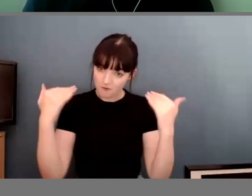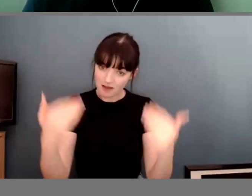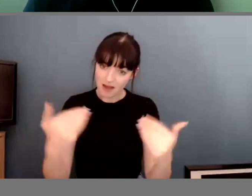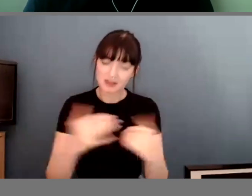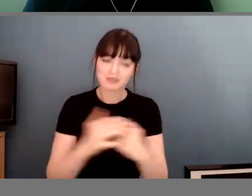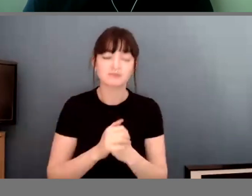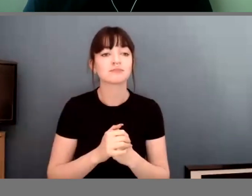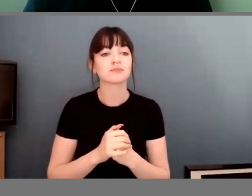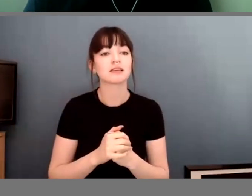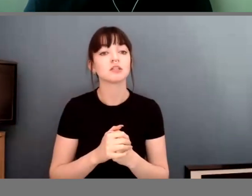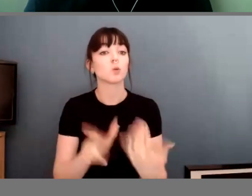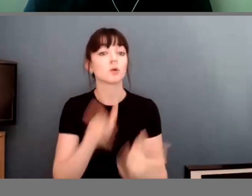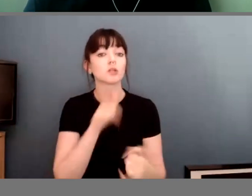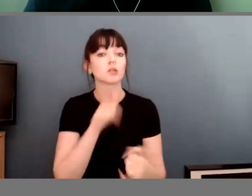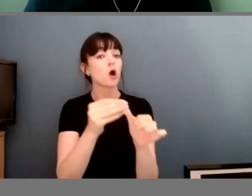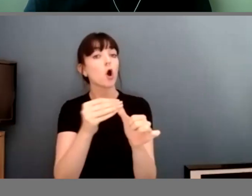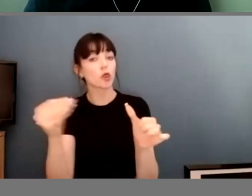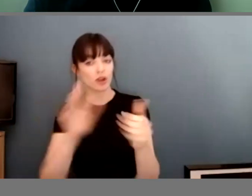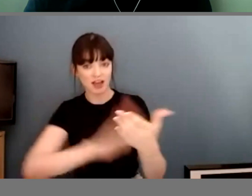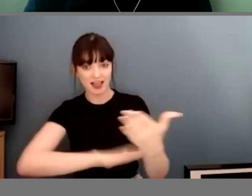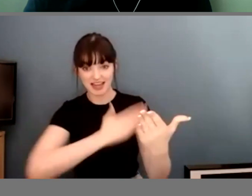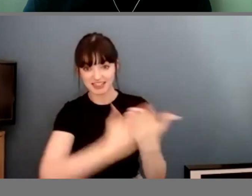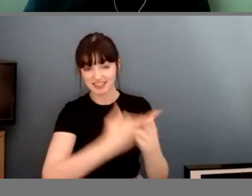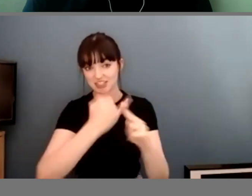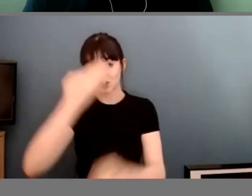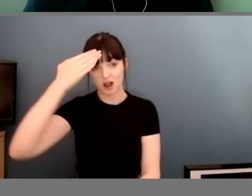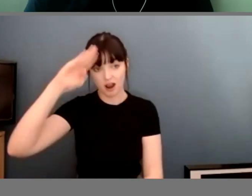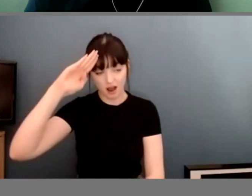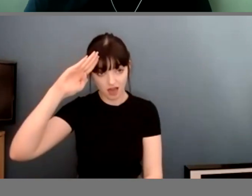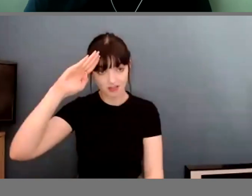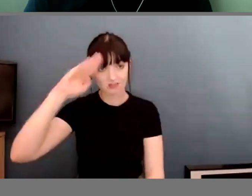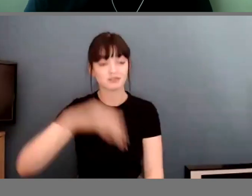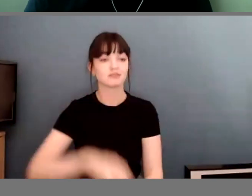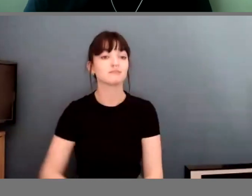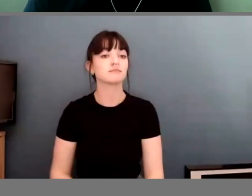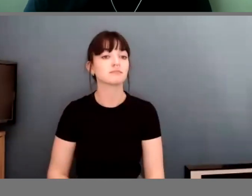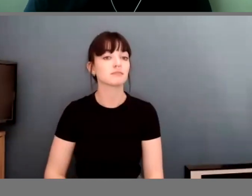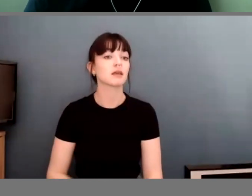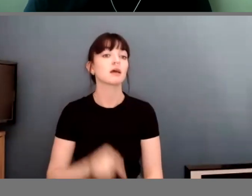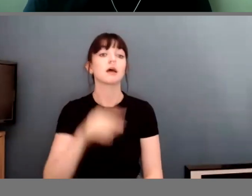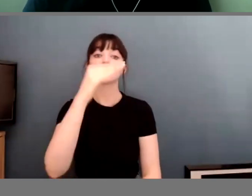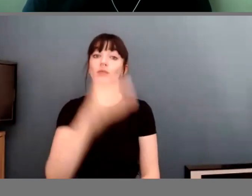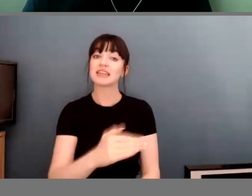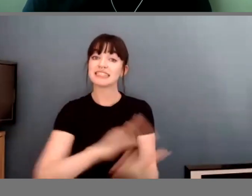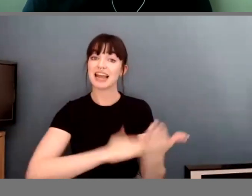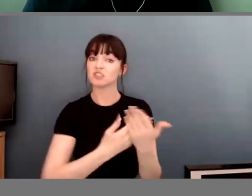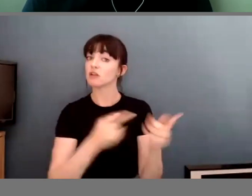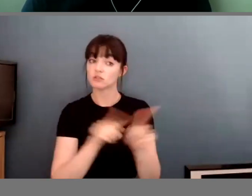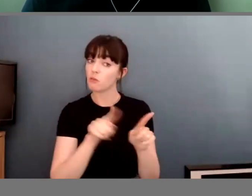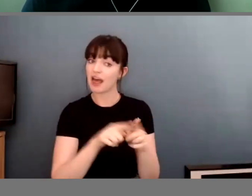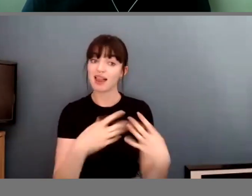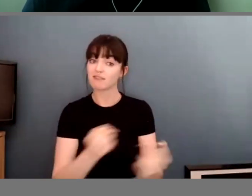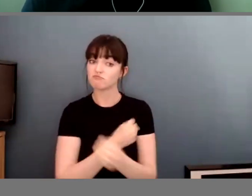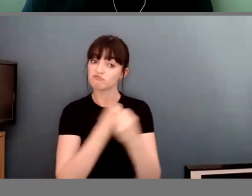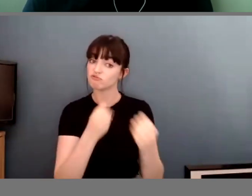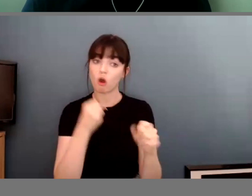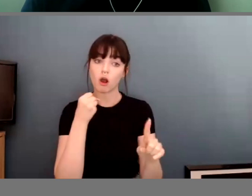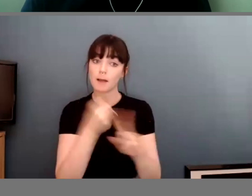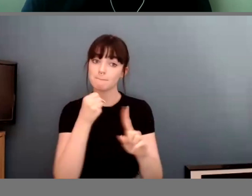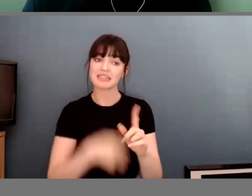pieces of legislation in Ireland that have major impact really on how people access